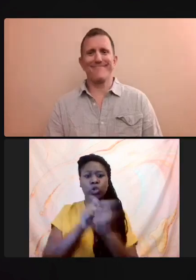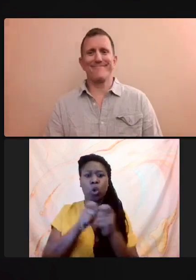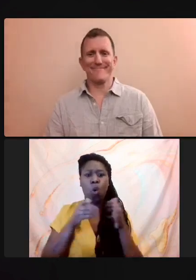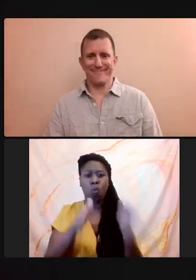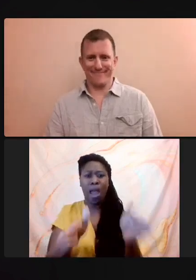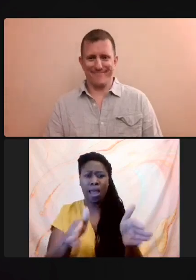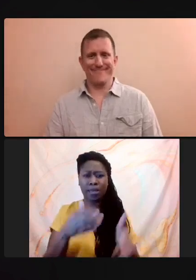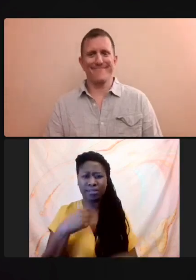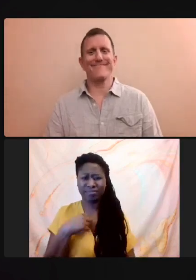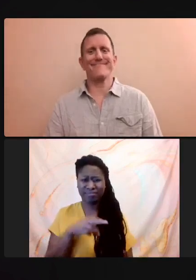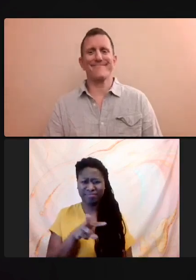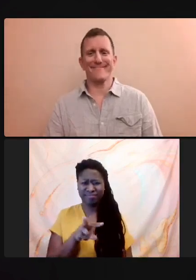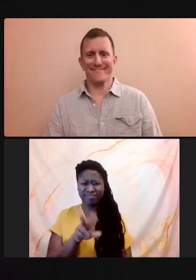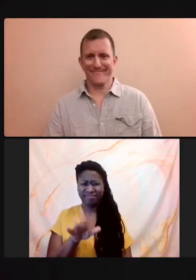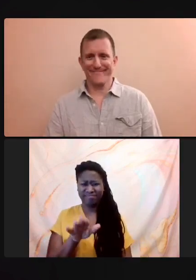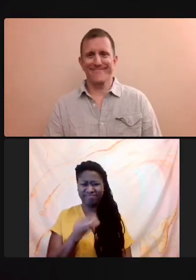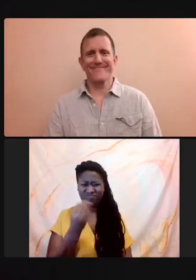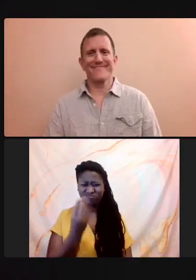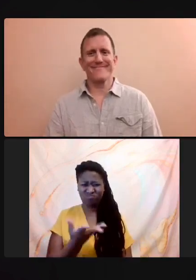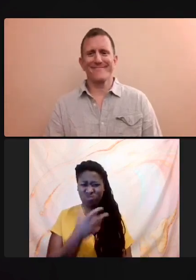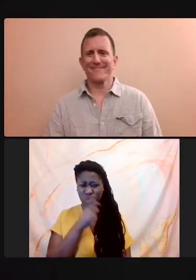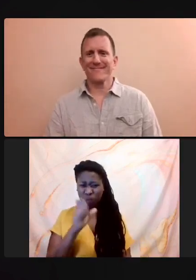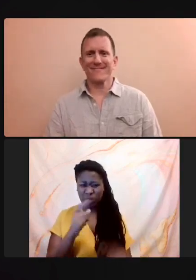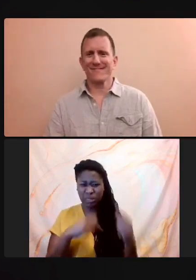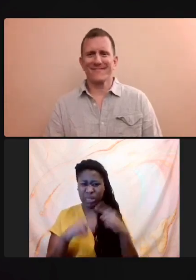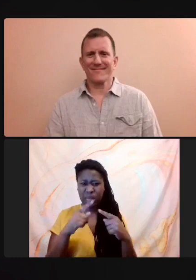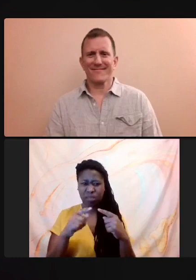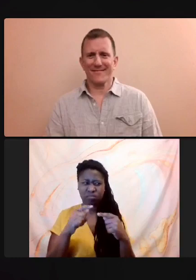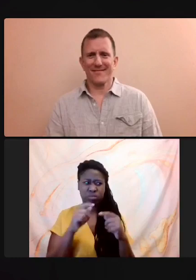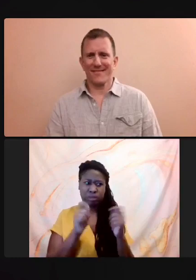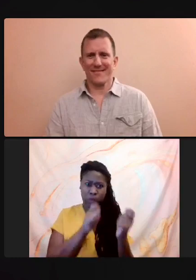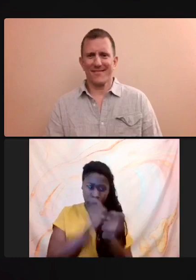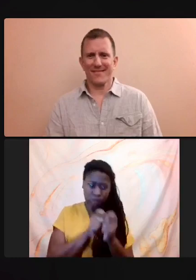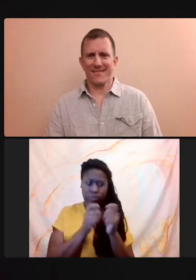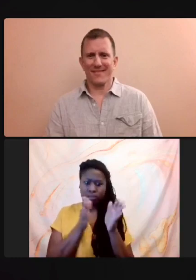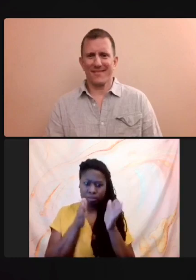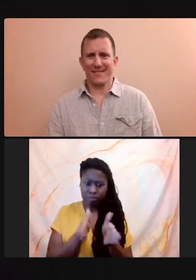a certain way from their interpreting training programs. Right. There's this cookie cutter approach